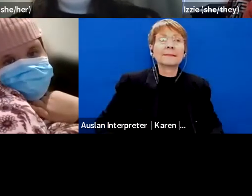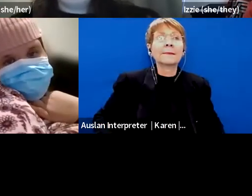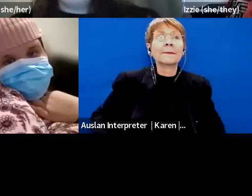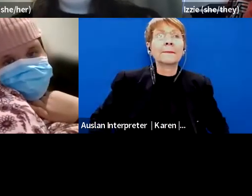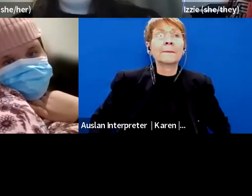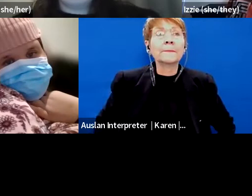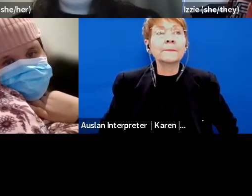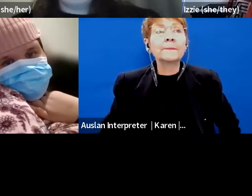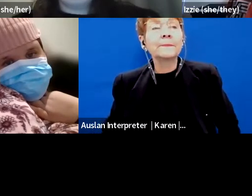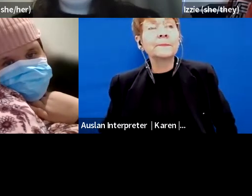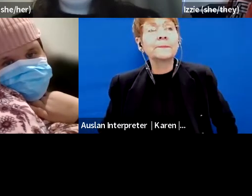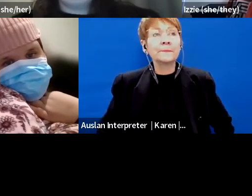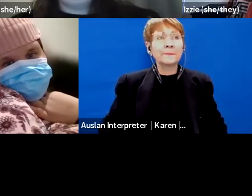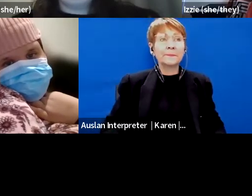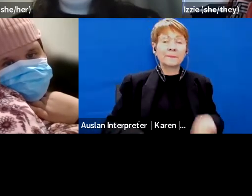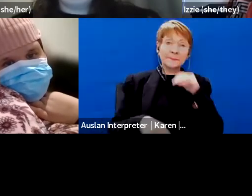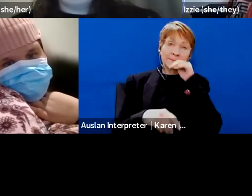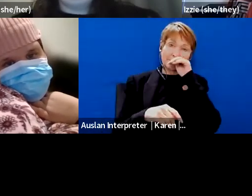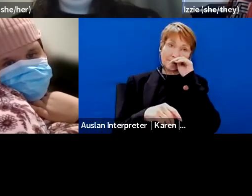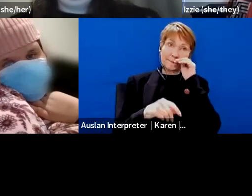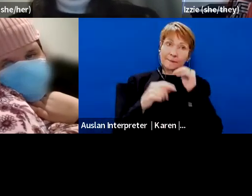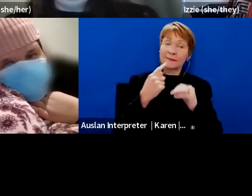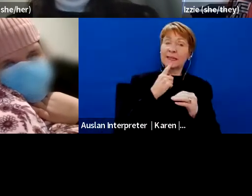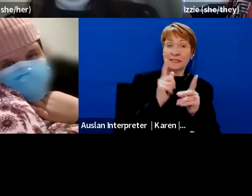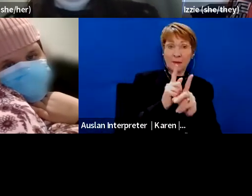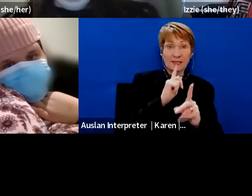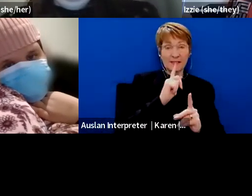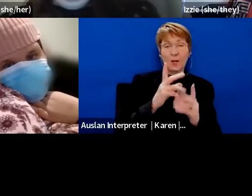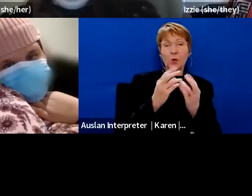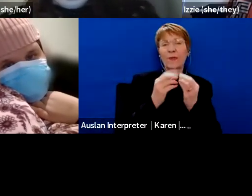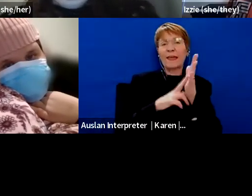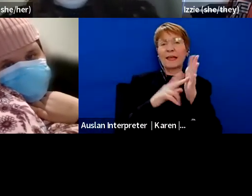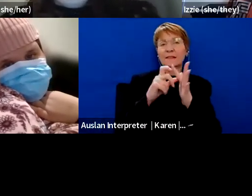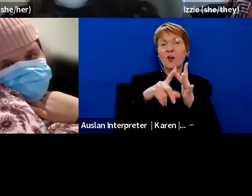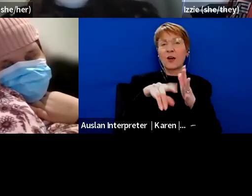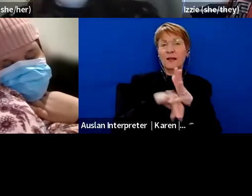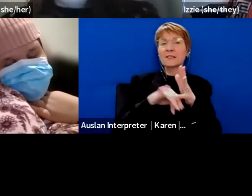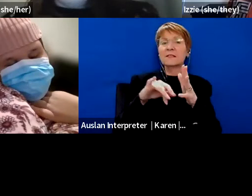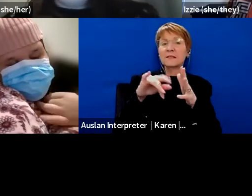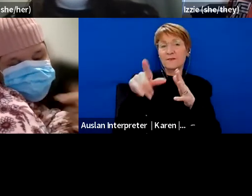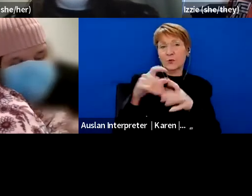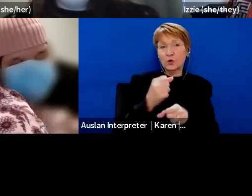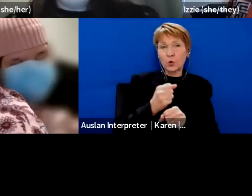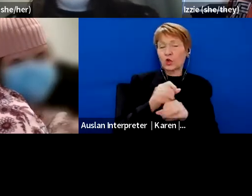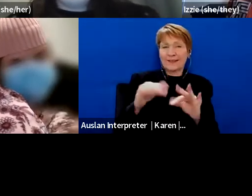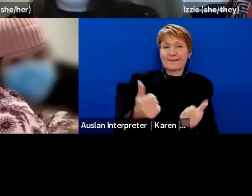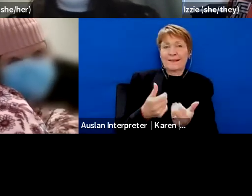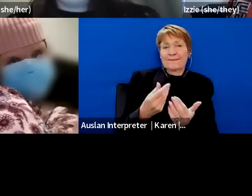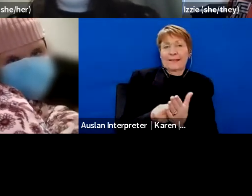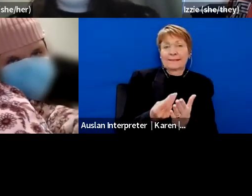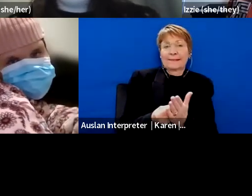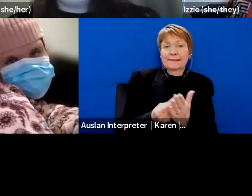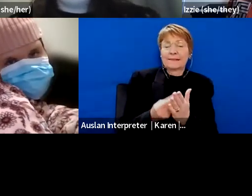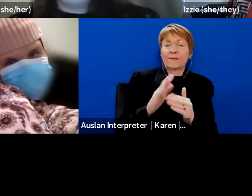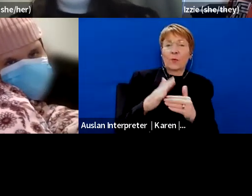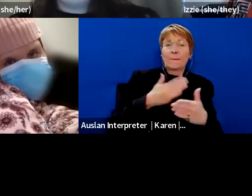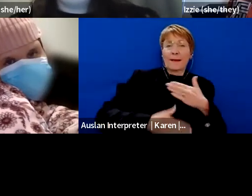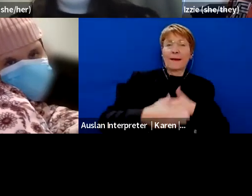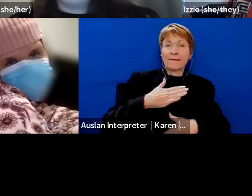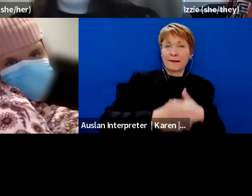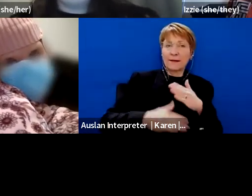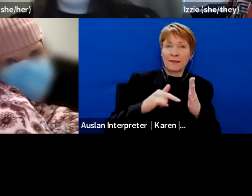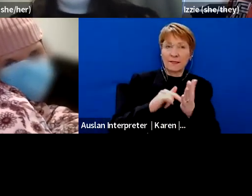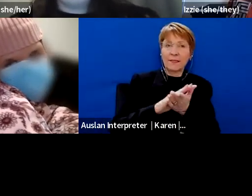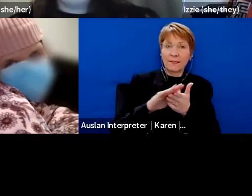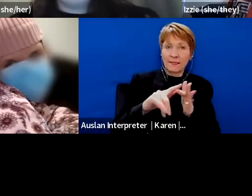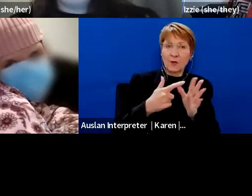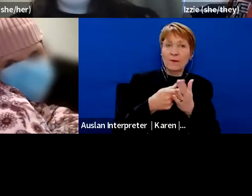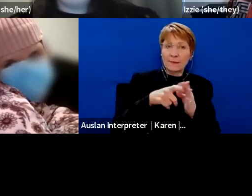Yeah. So, as I mentioned with George's India Yes, we haven't quite got enough funding for the things that she needs, which is mainly the behavioral therapy.